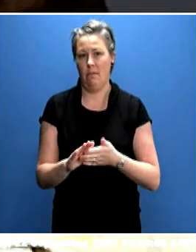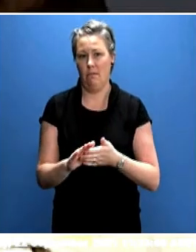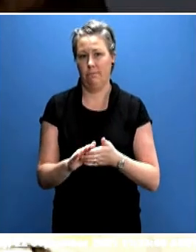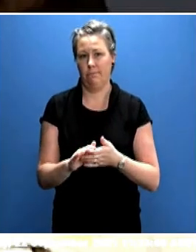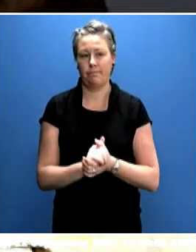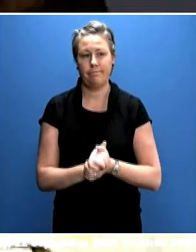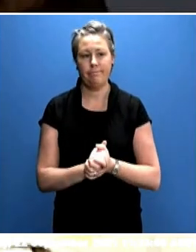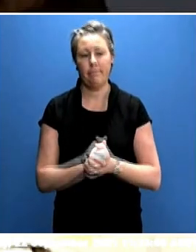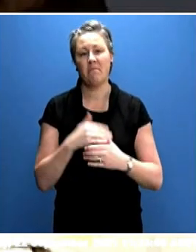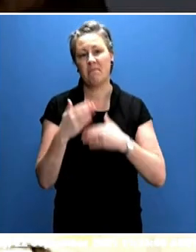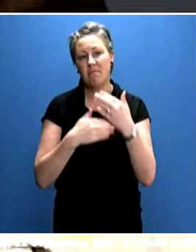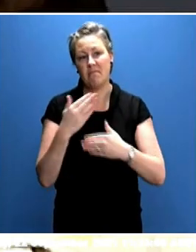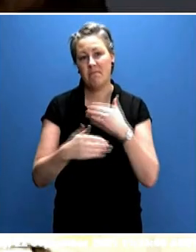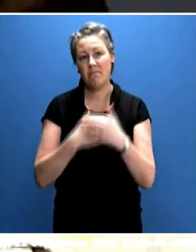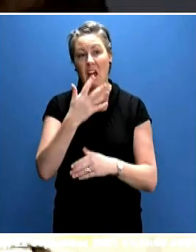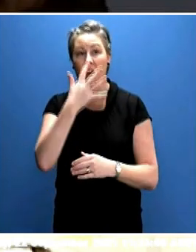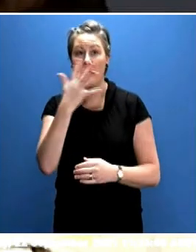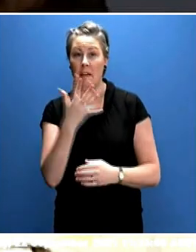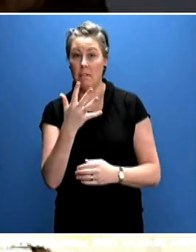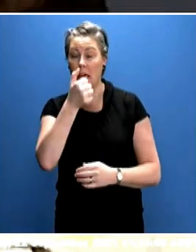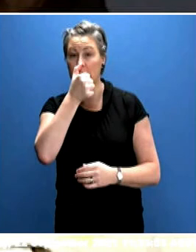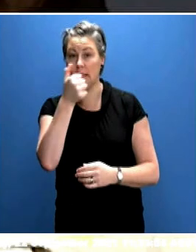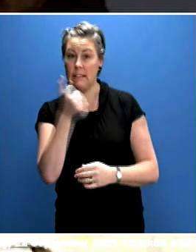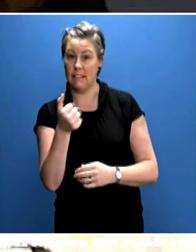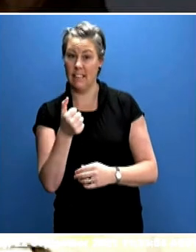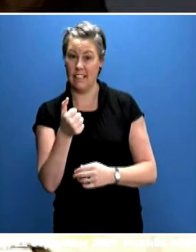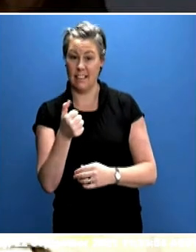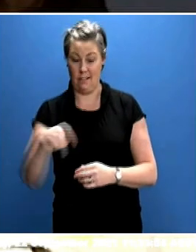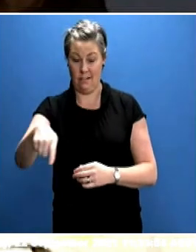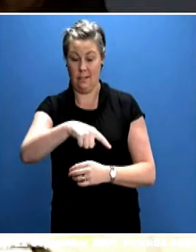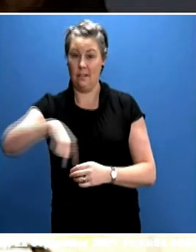By the ages of 15 and 16, these children would have spent quite lengthy